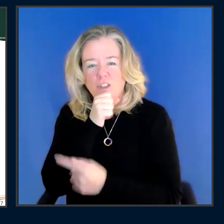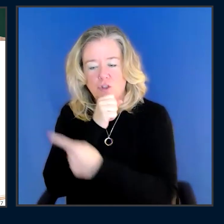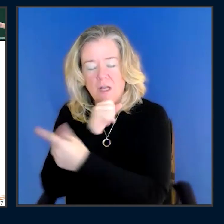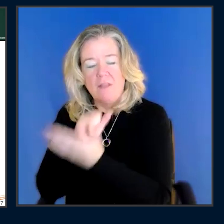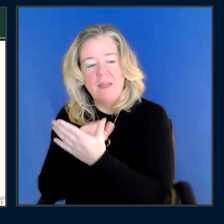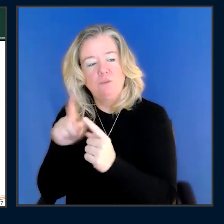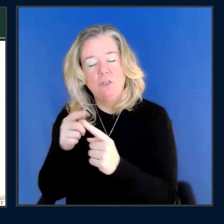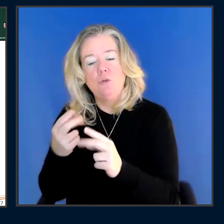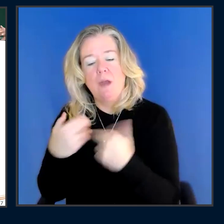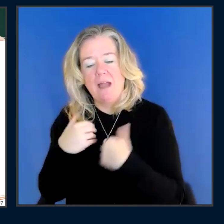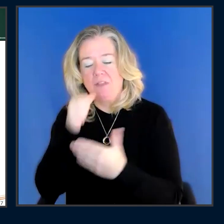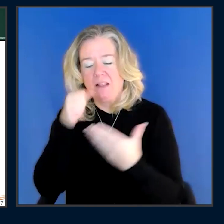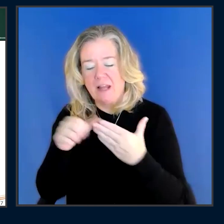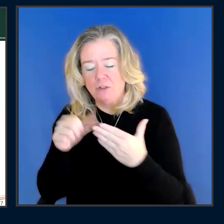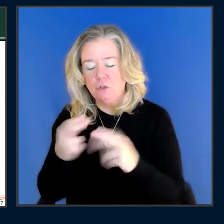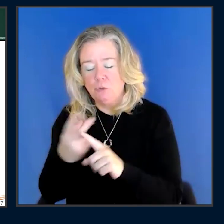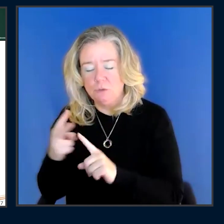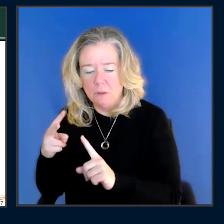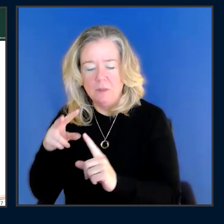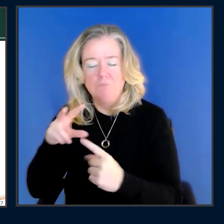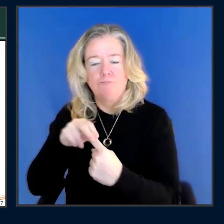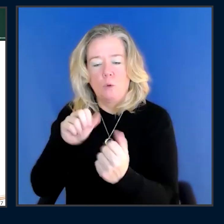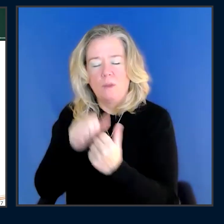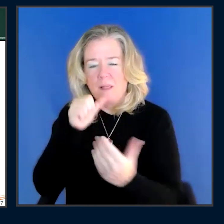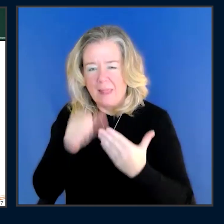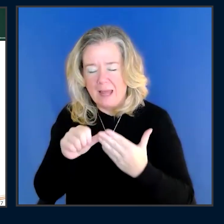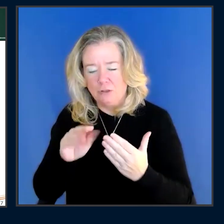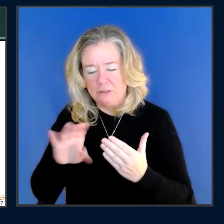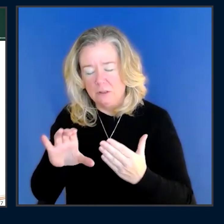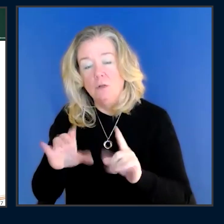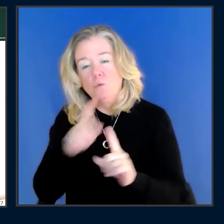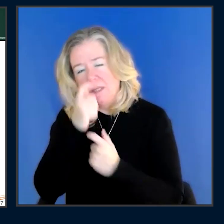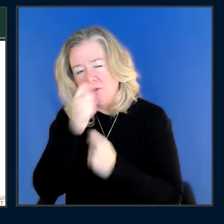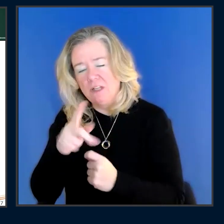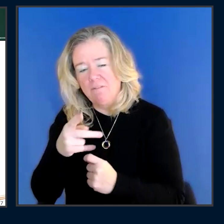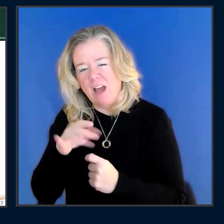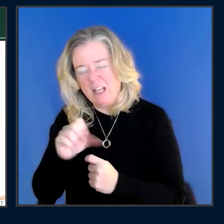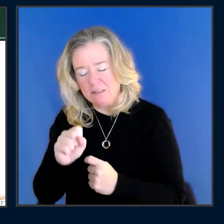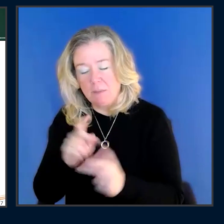you map on the letters. And one interesting thing about phonics that everybody might not know,